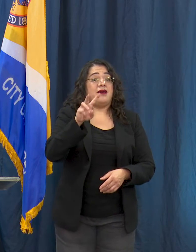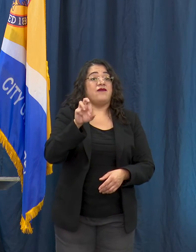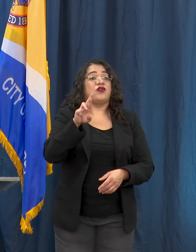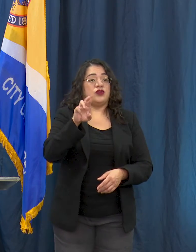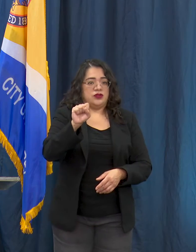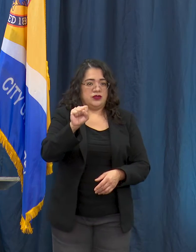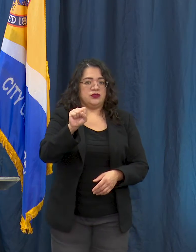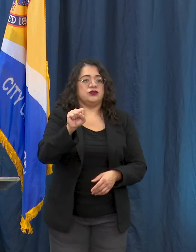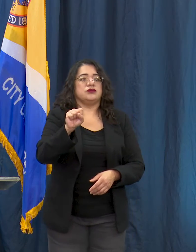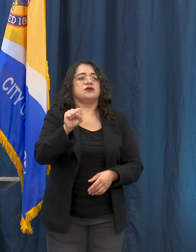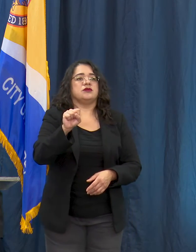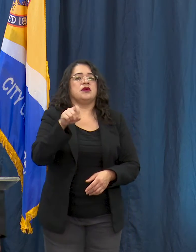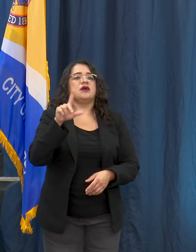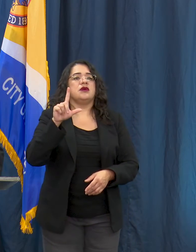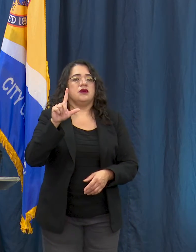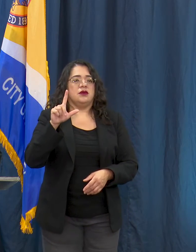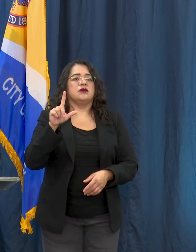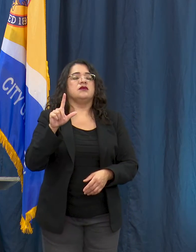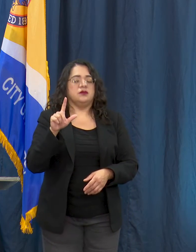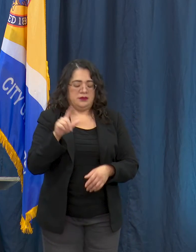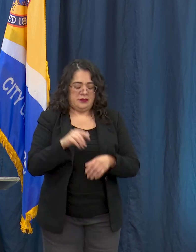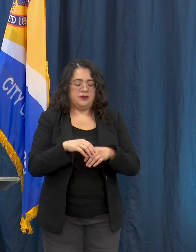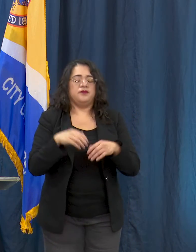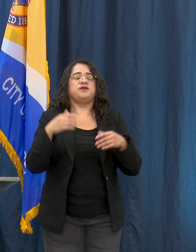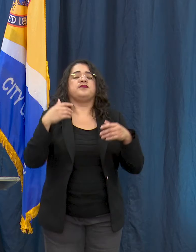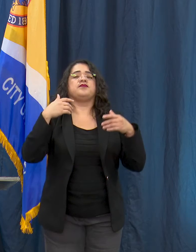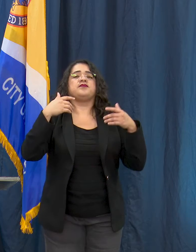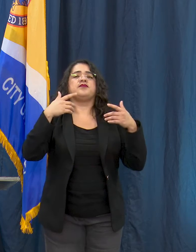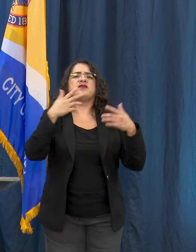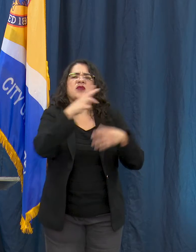So I'm not sure what to ask here. I was gonna ask about hospitalizations, but I